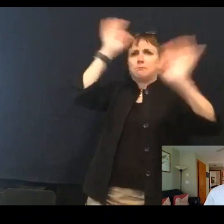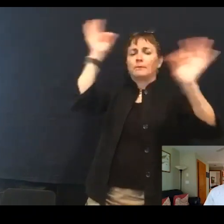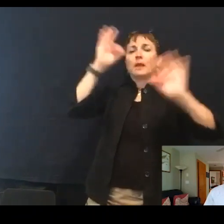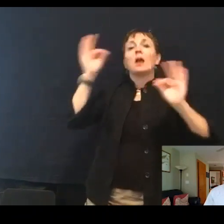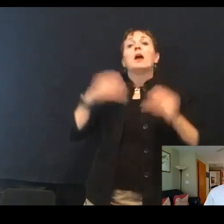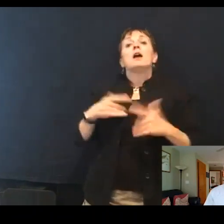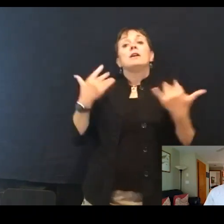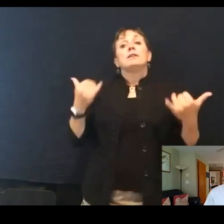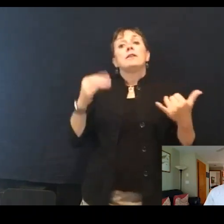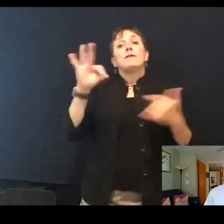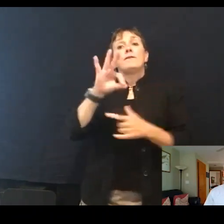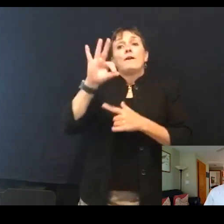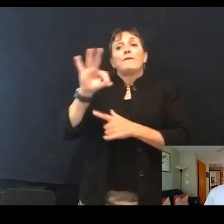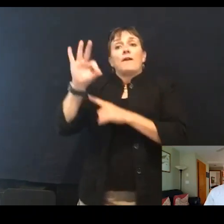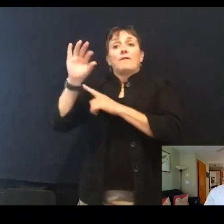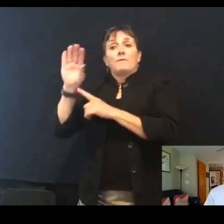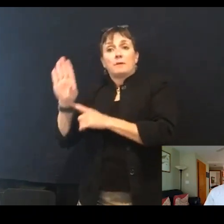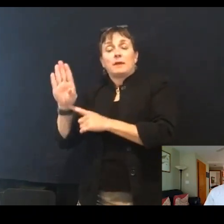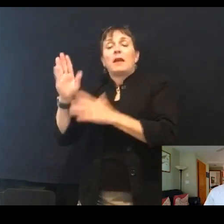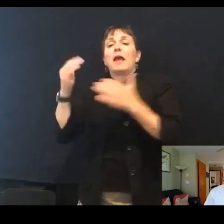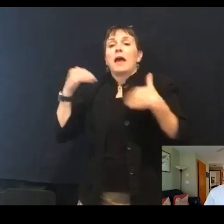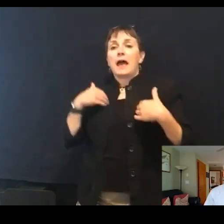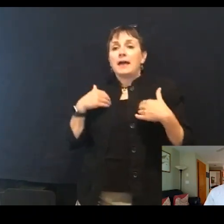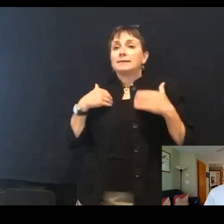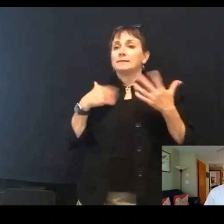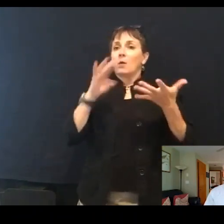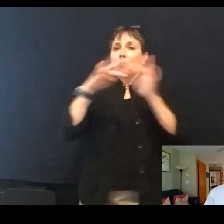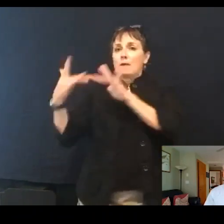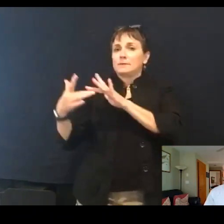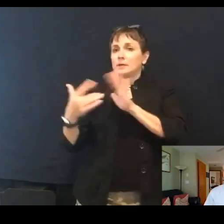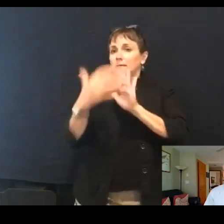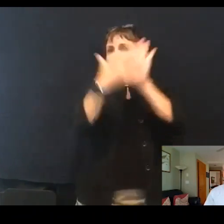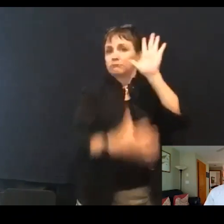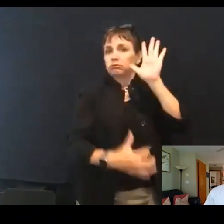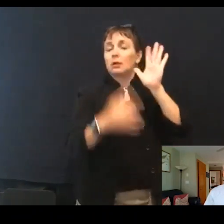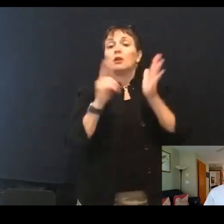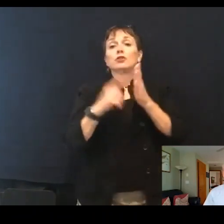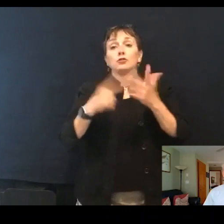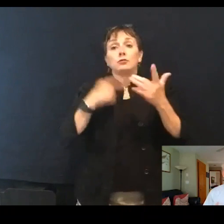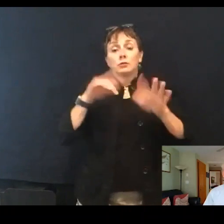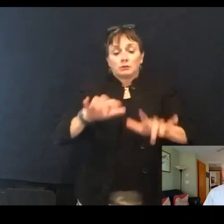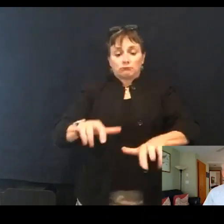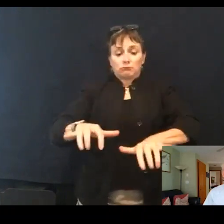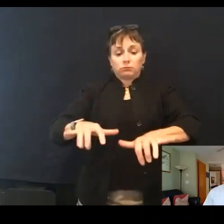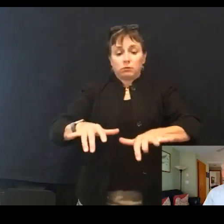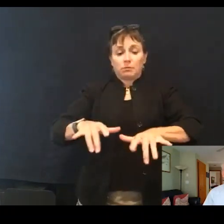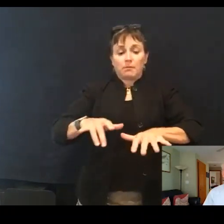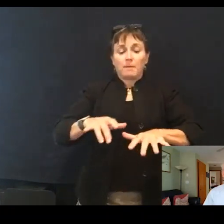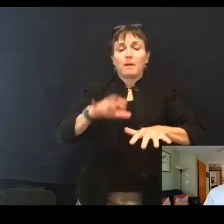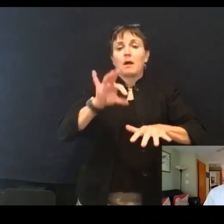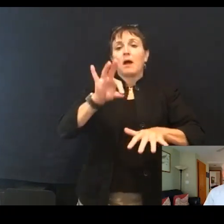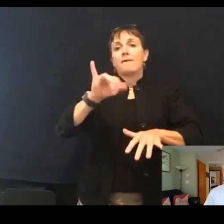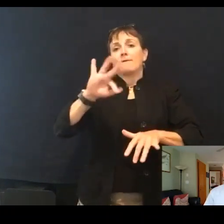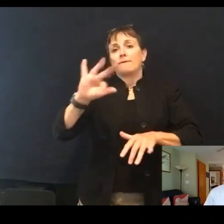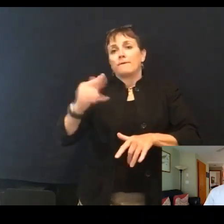has a web page about Open Access Genetic Testing. So you can go to the Fighting Blindness web page,